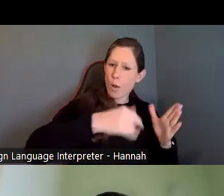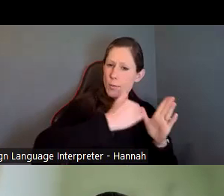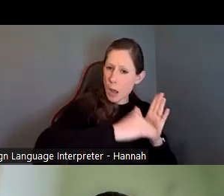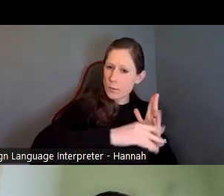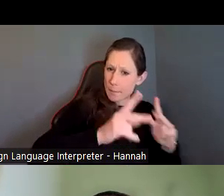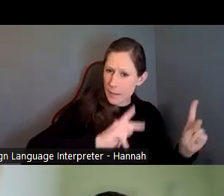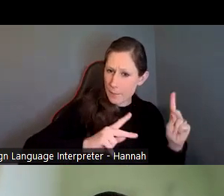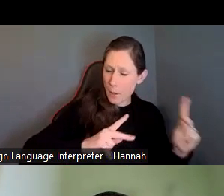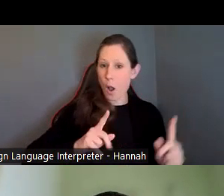That's not okay.